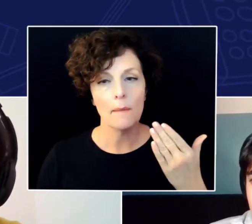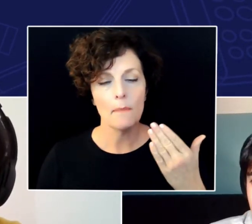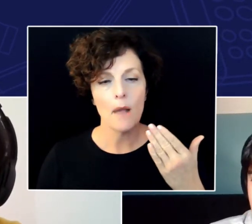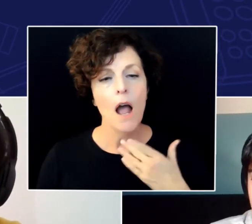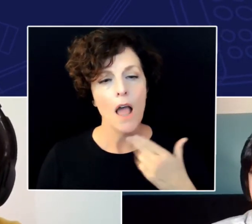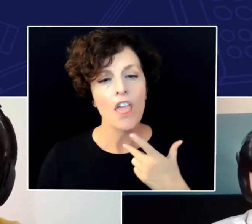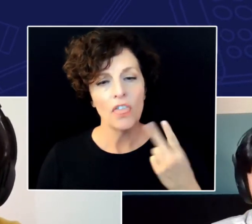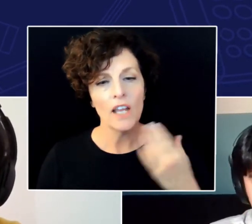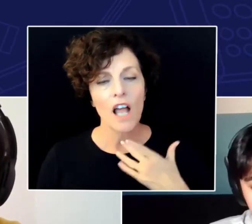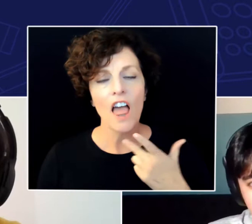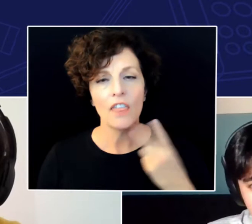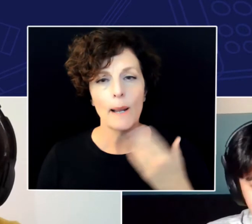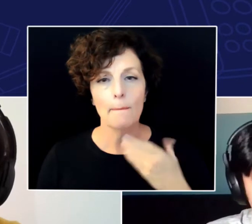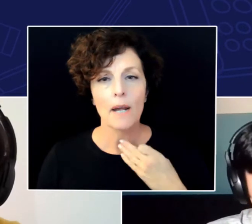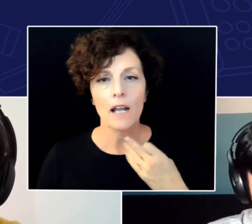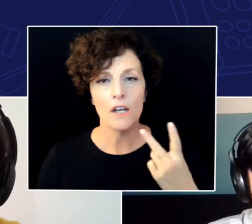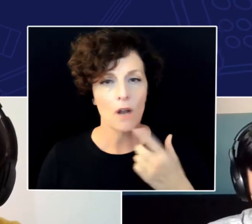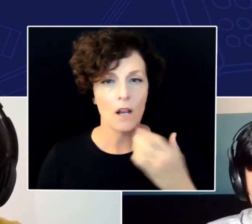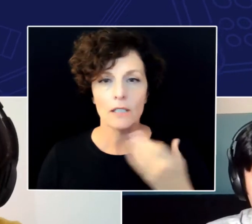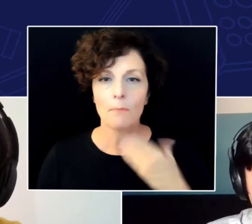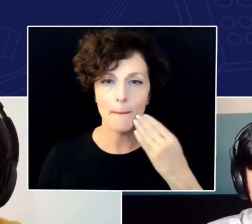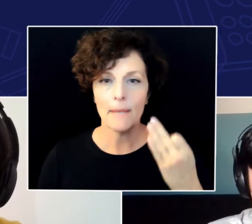I think -- I think my hearing loss might be hereditary